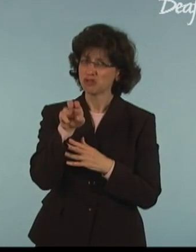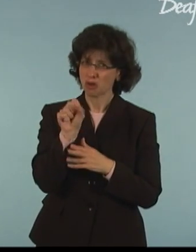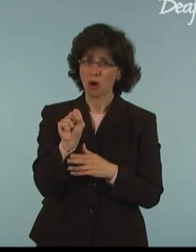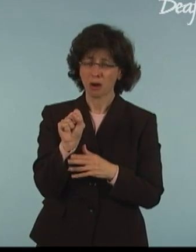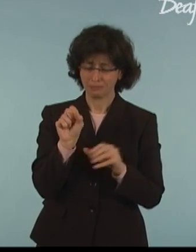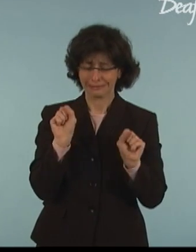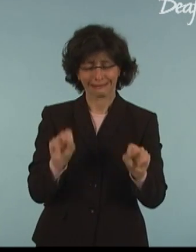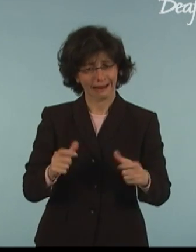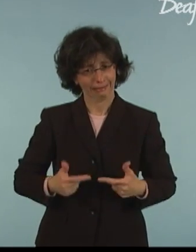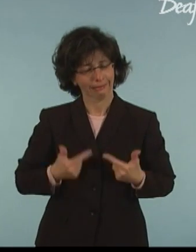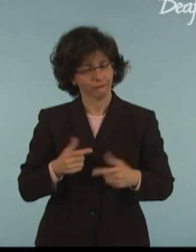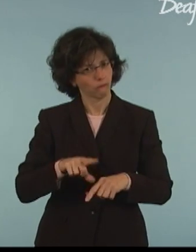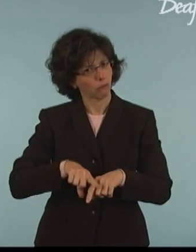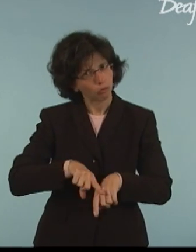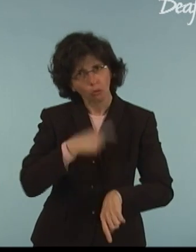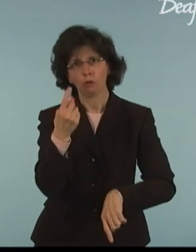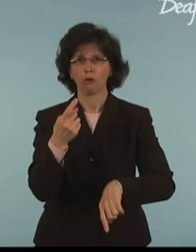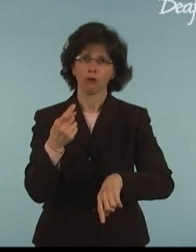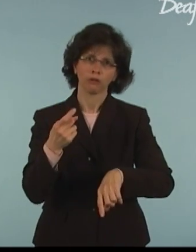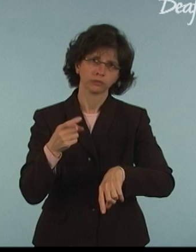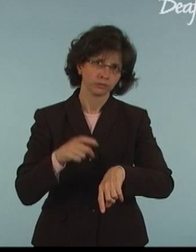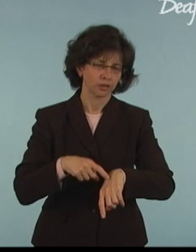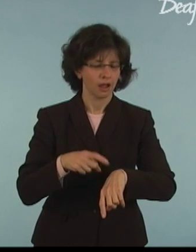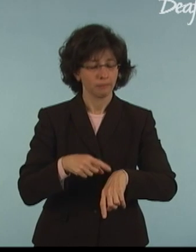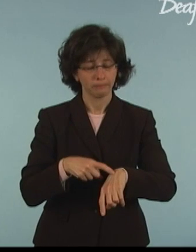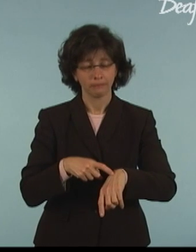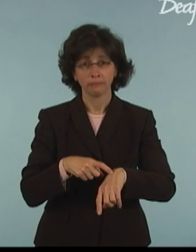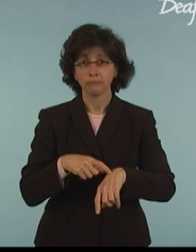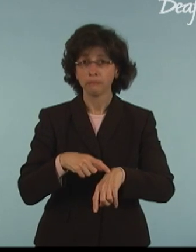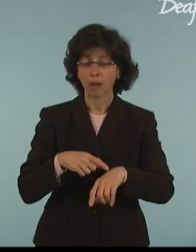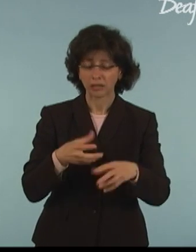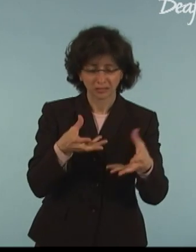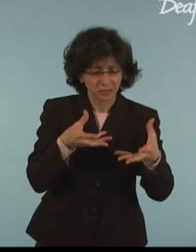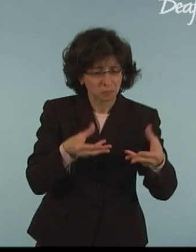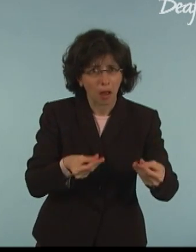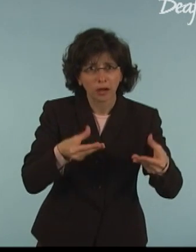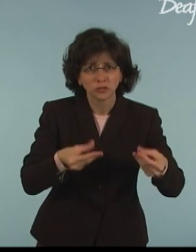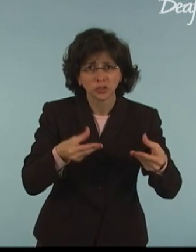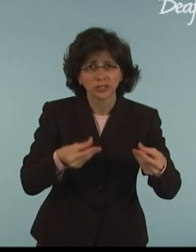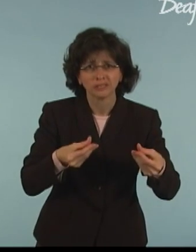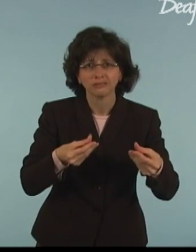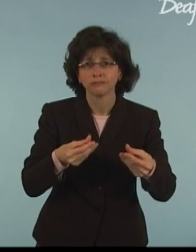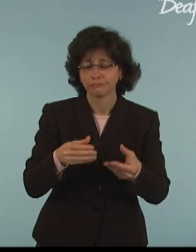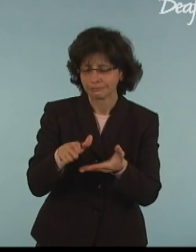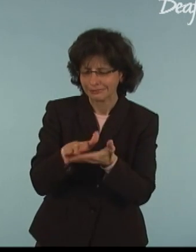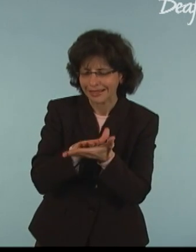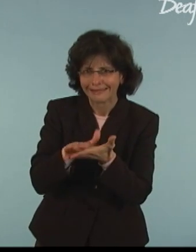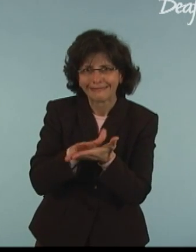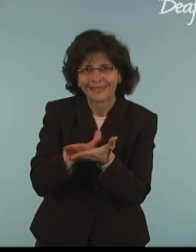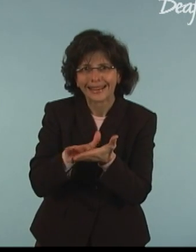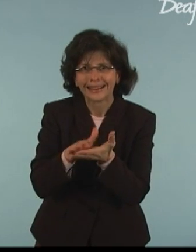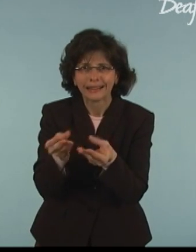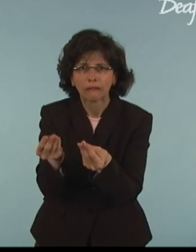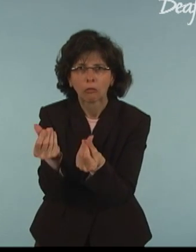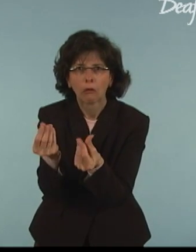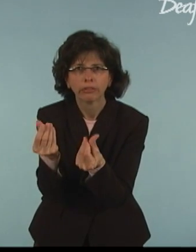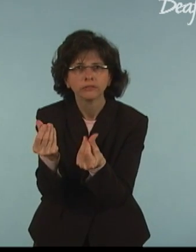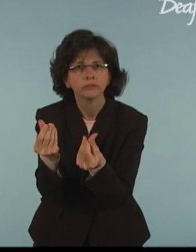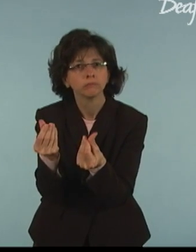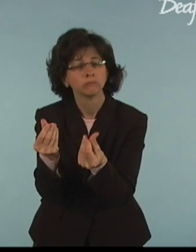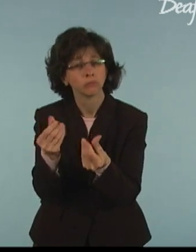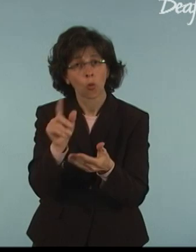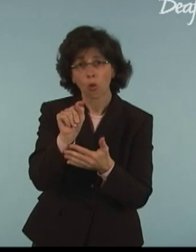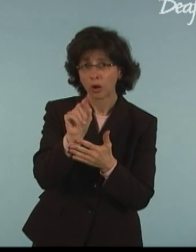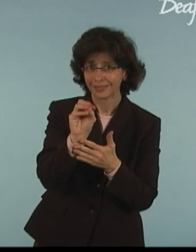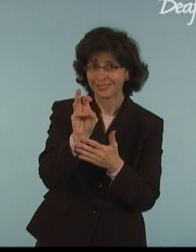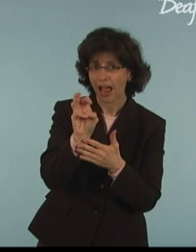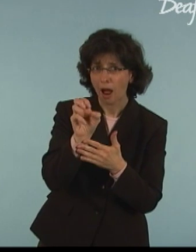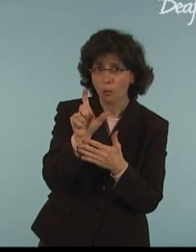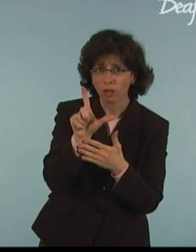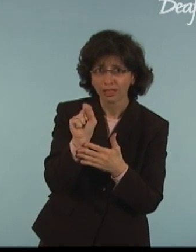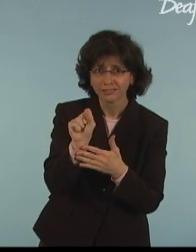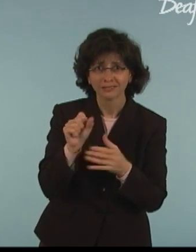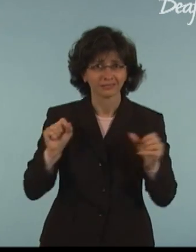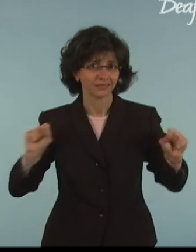Germs can live a long time on sponges, cleaning cloths, or towels.